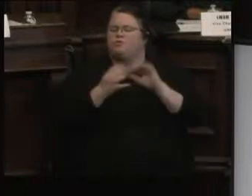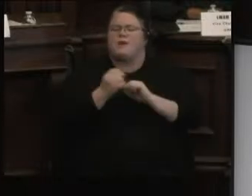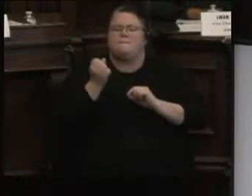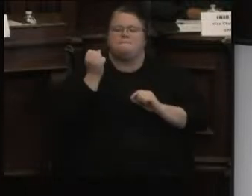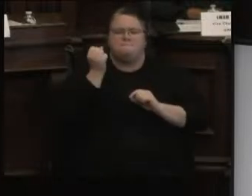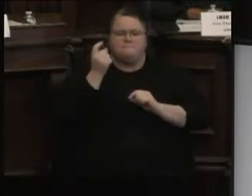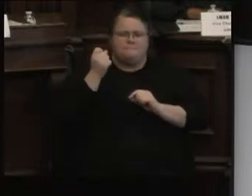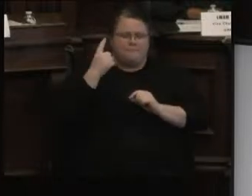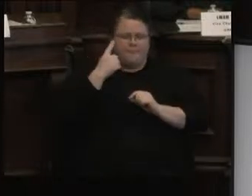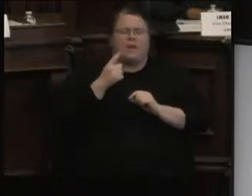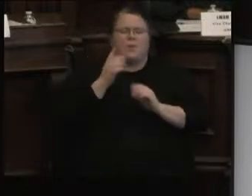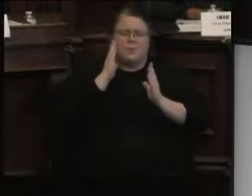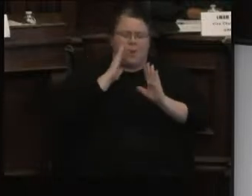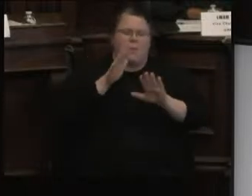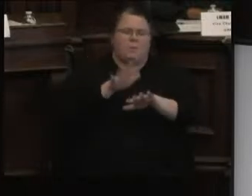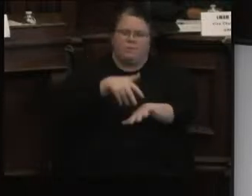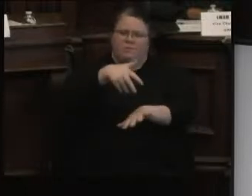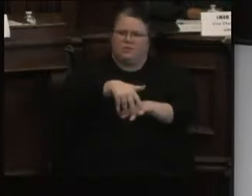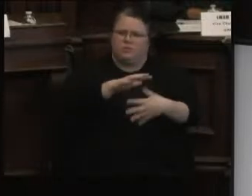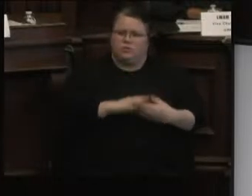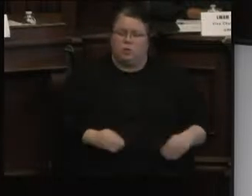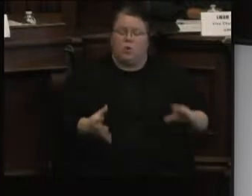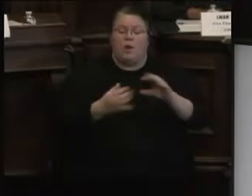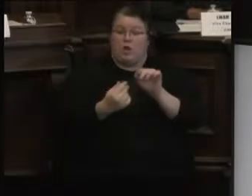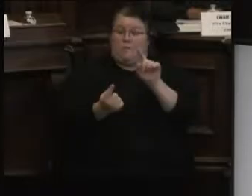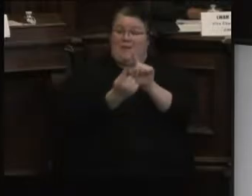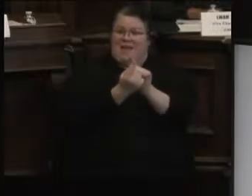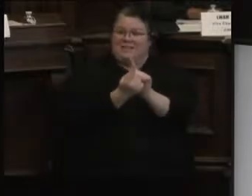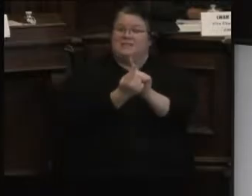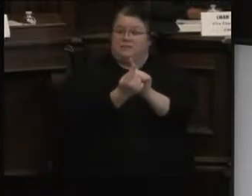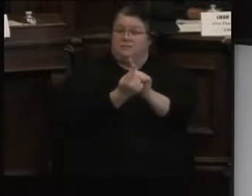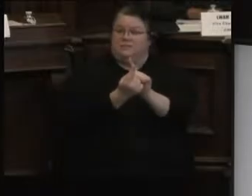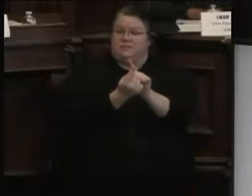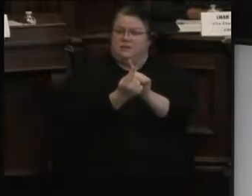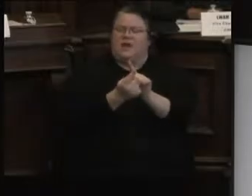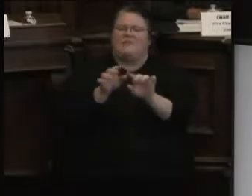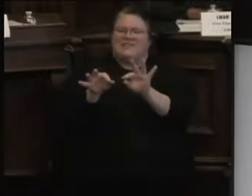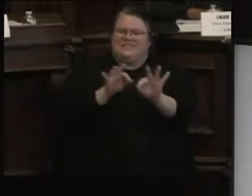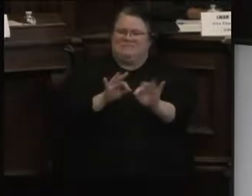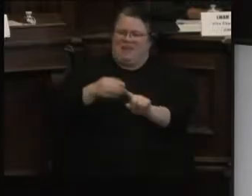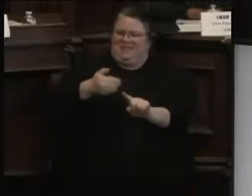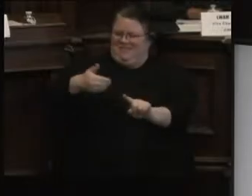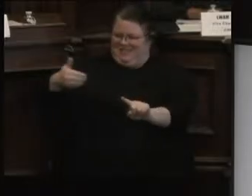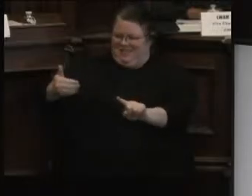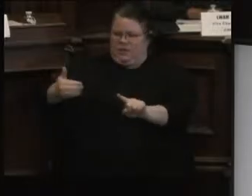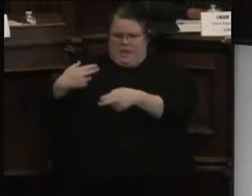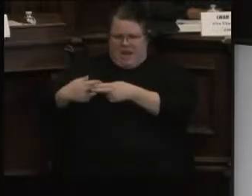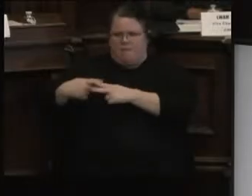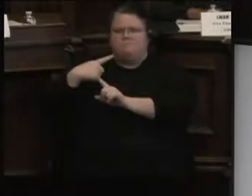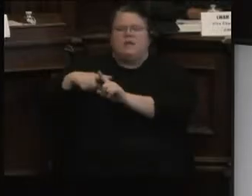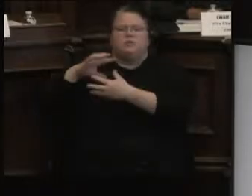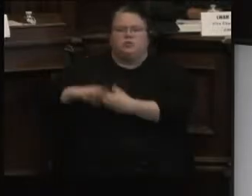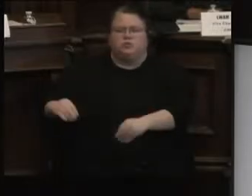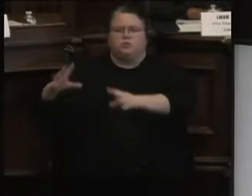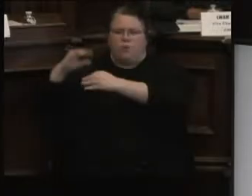to tell you a story. There's a Native American story where you